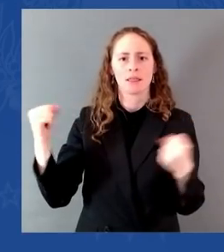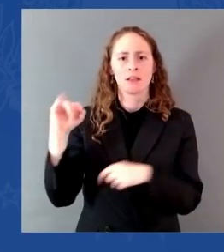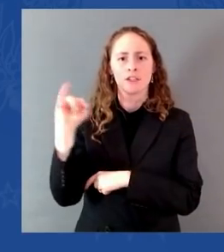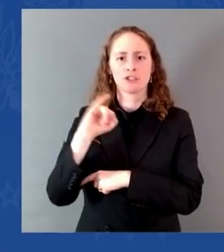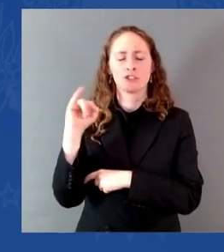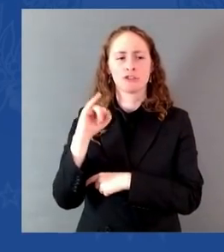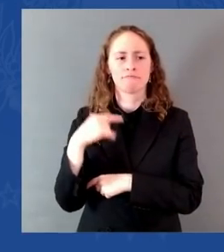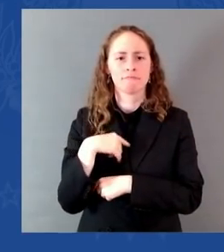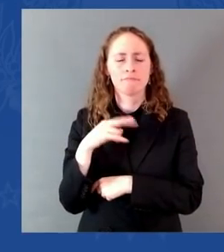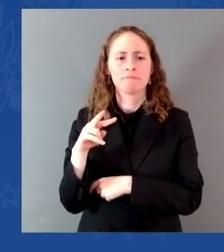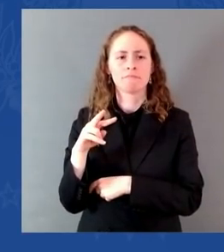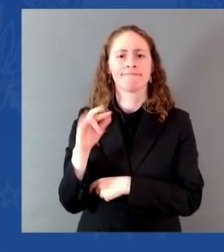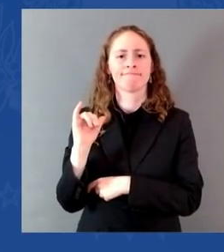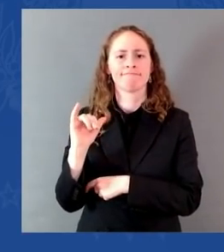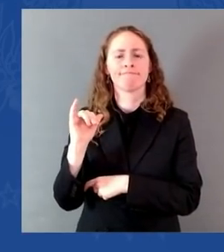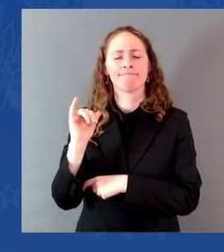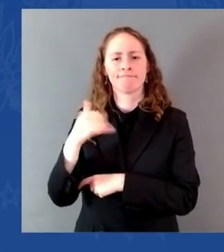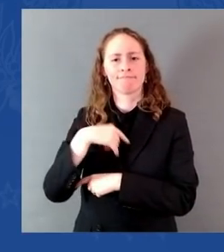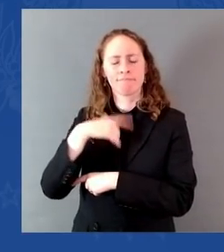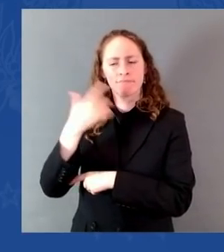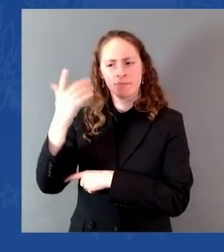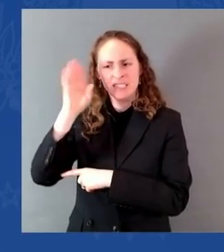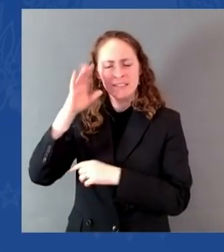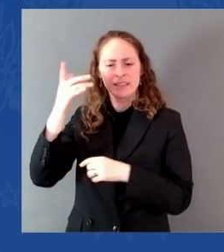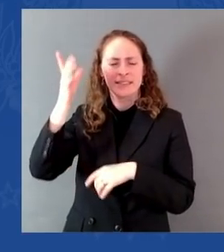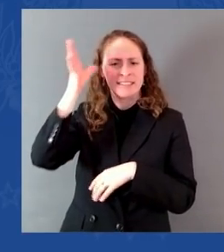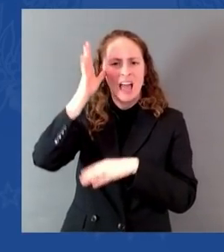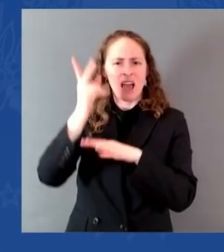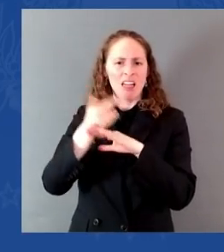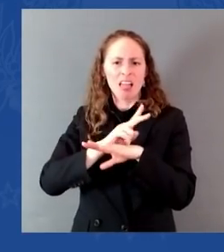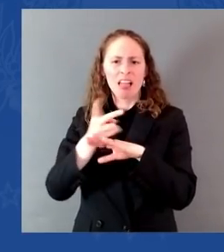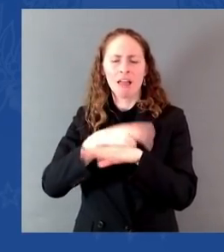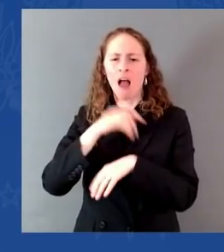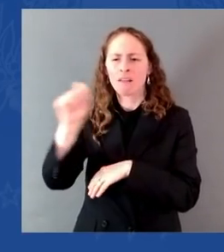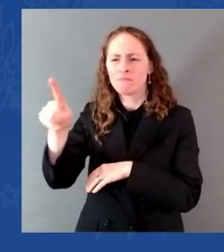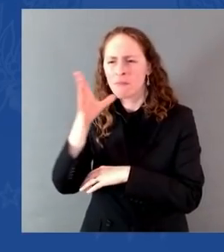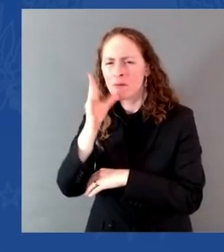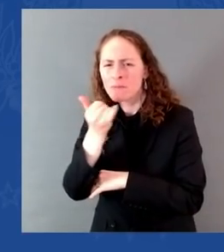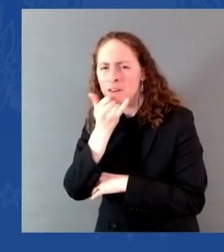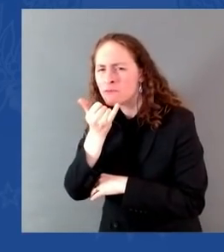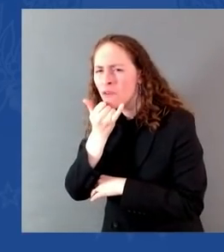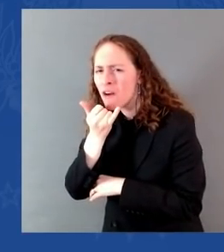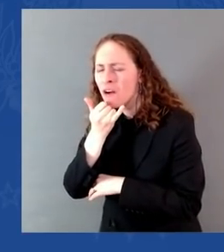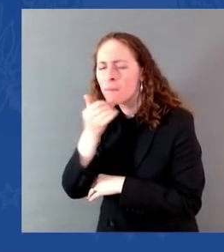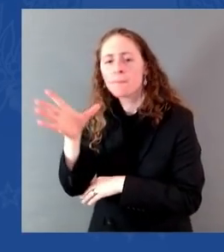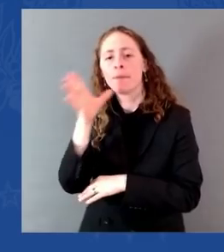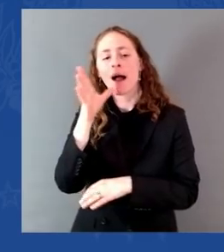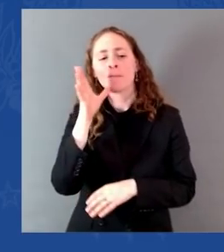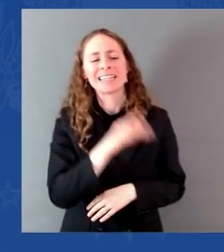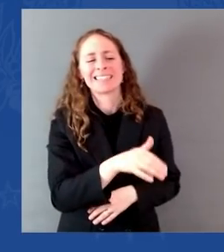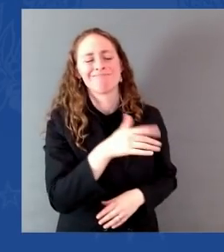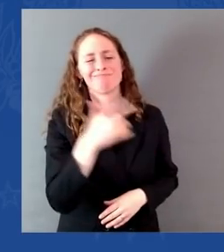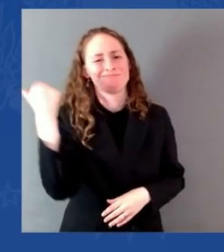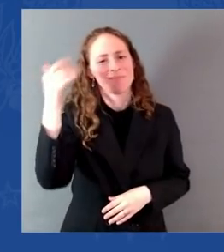we don't have health insurance for a while, honey." And my dad used to say, "Everybody deserves just a little bit of breathing room.